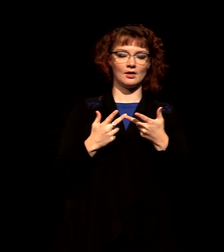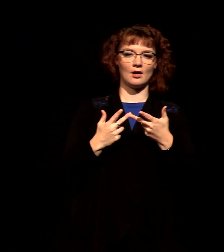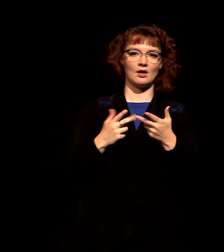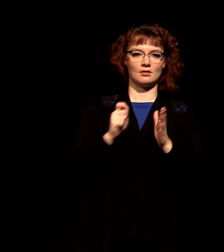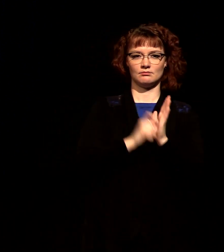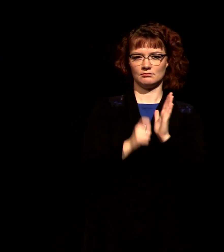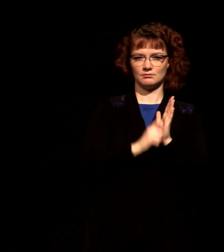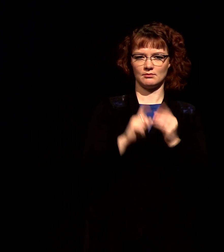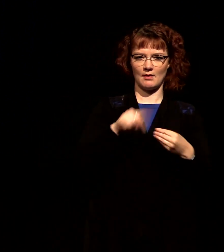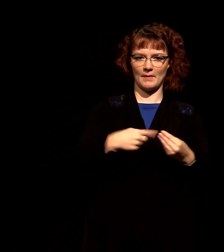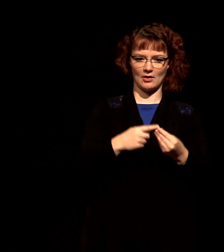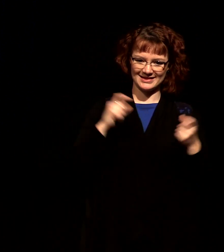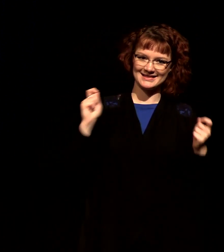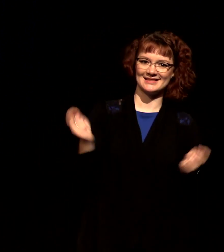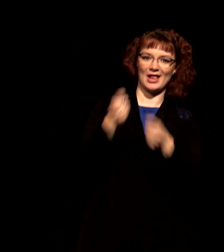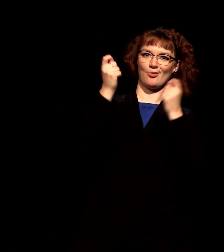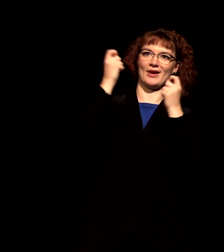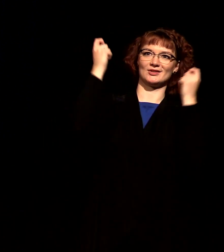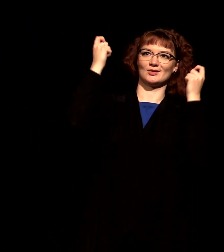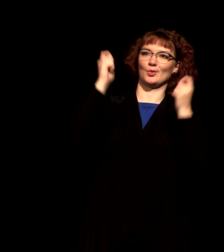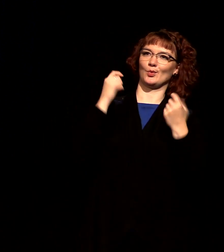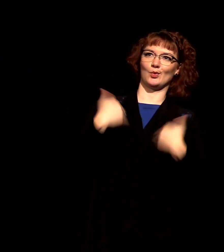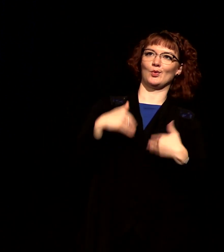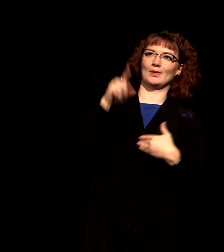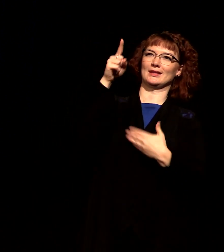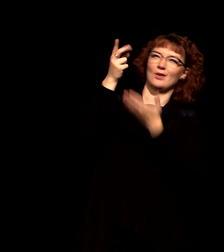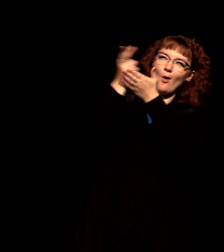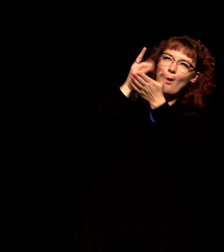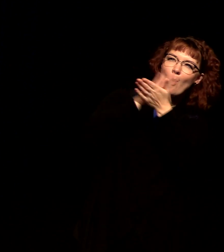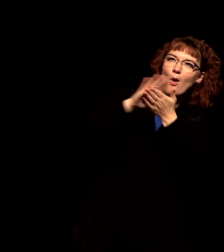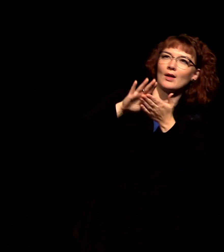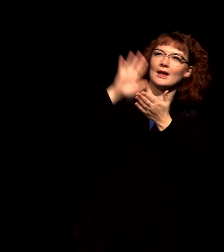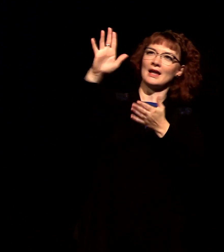of celebration of his holiness of the victory that Yahweh has